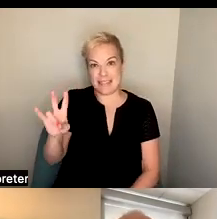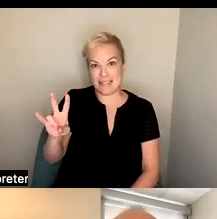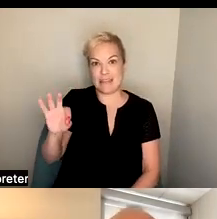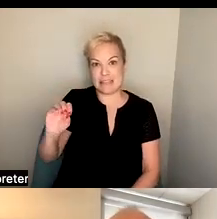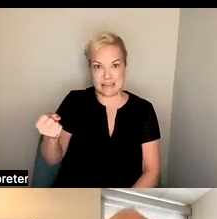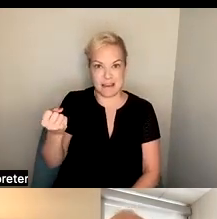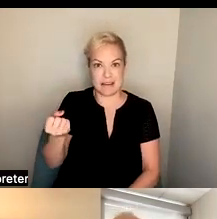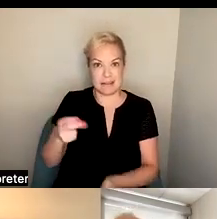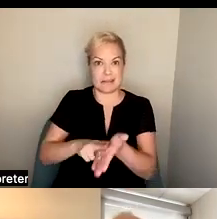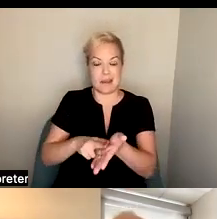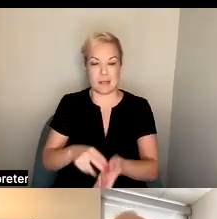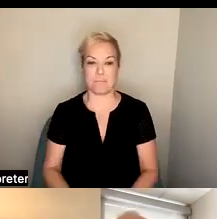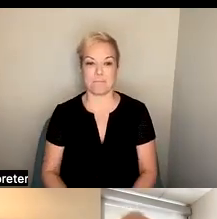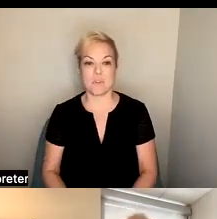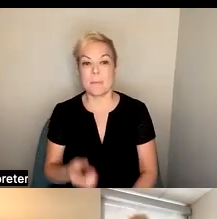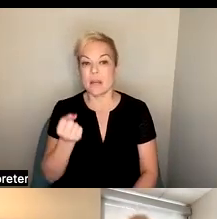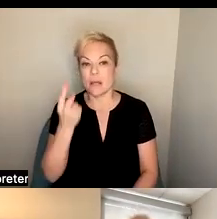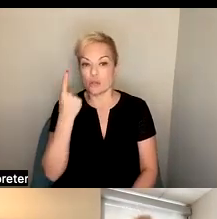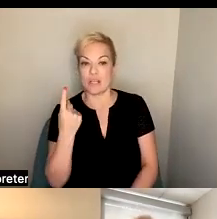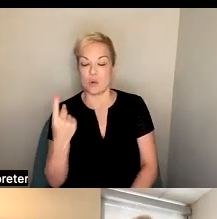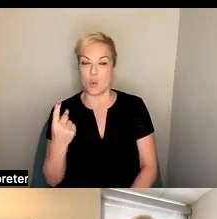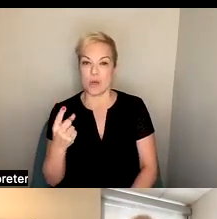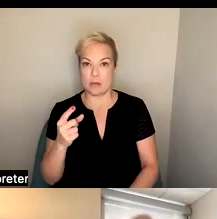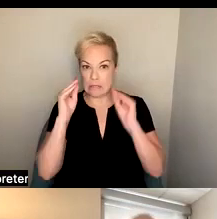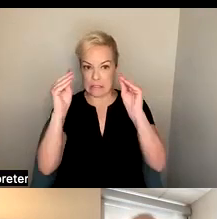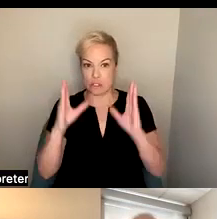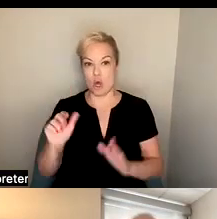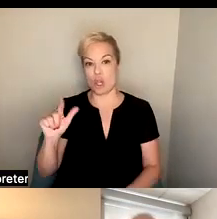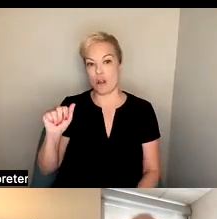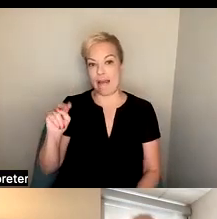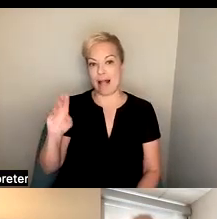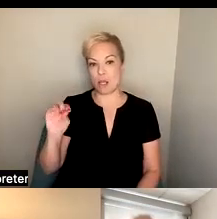Anishinaabe scholar Alan Corby has made a point of that wampum did not seal agreement,